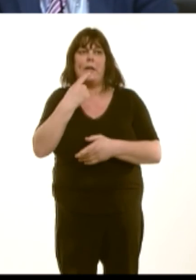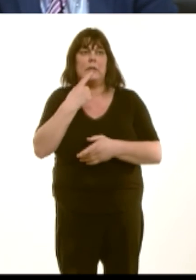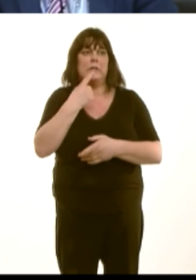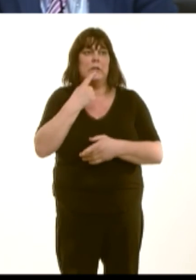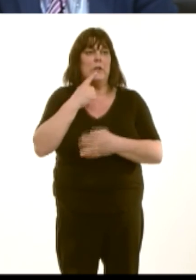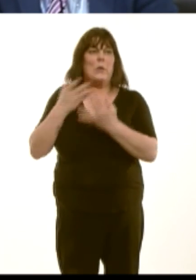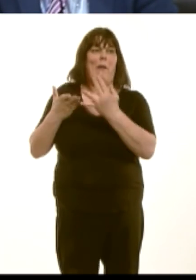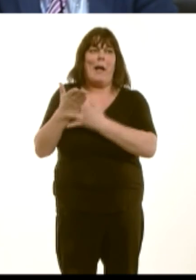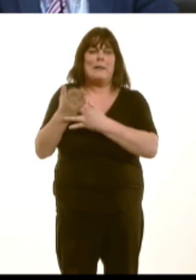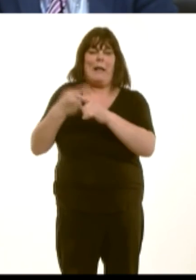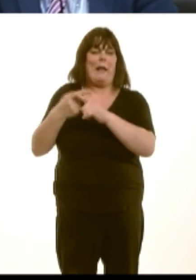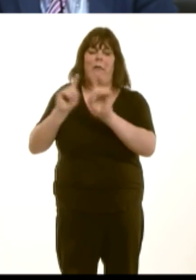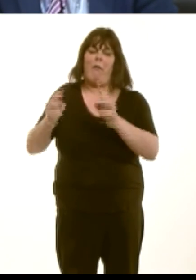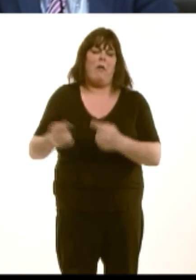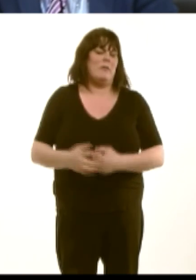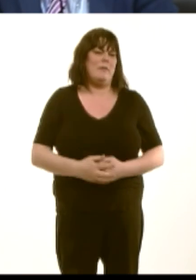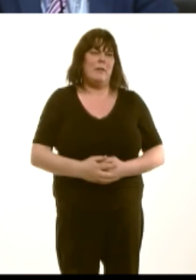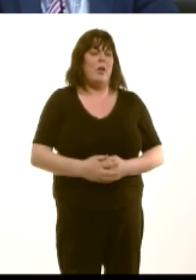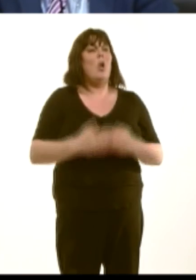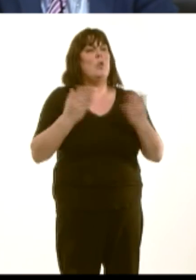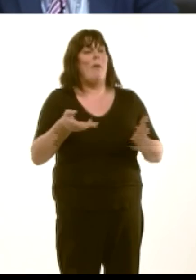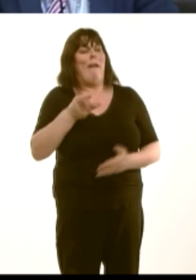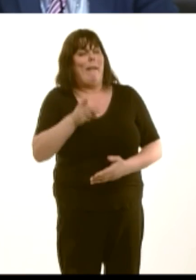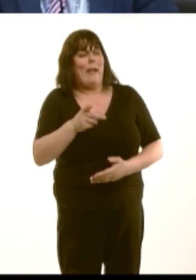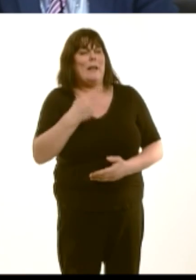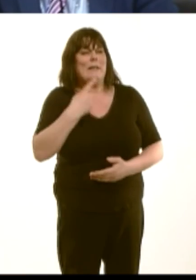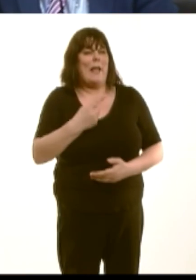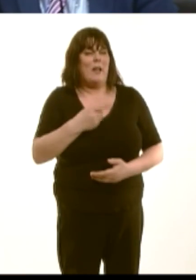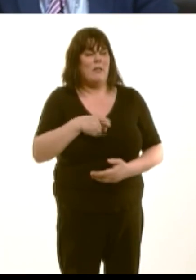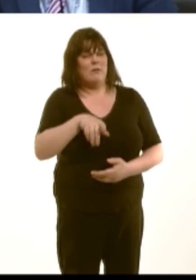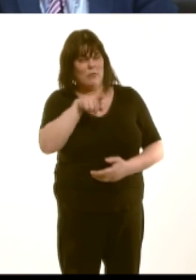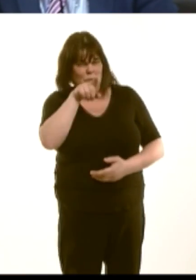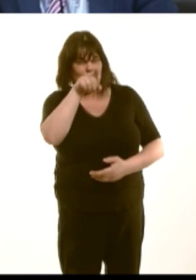Carwyn Jones: So, again, I make this point: it is absurd to say, as the Prime Minister